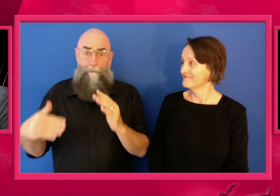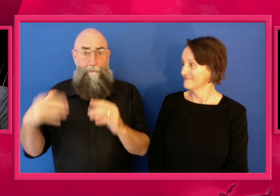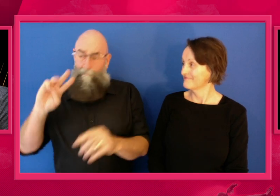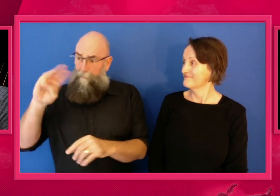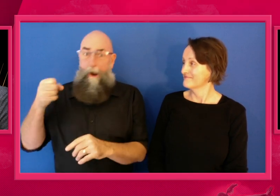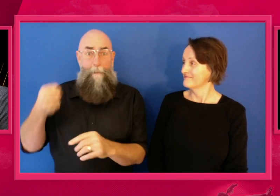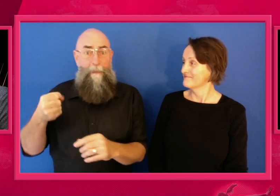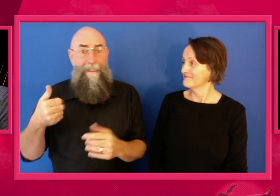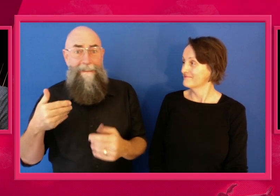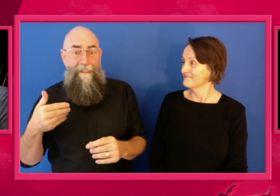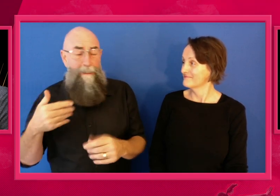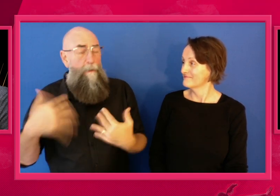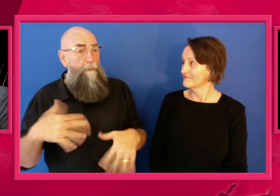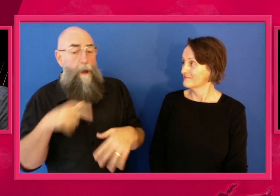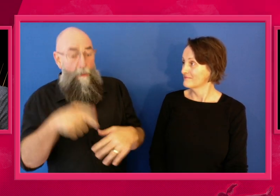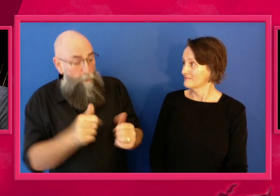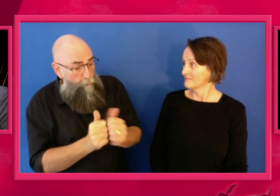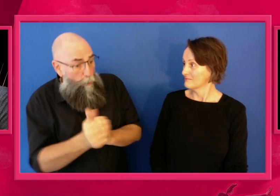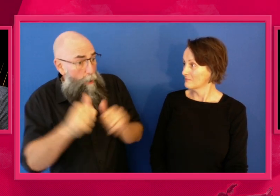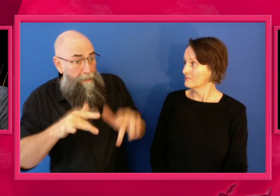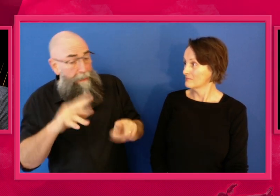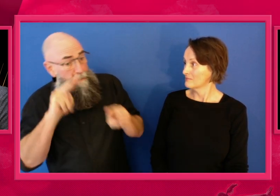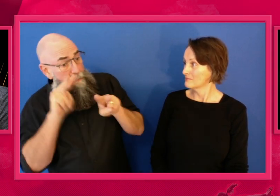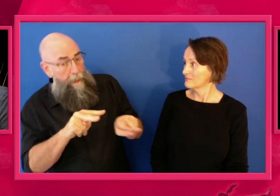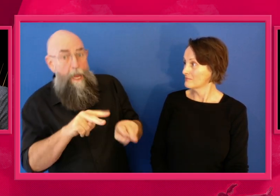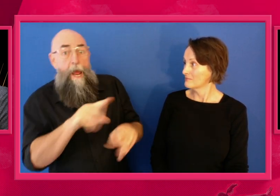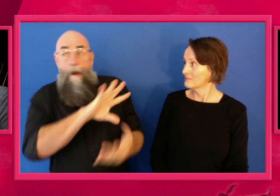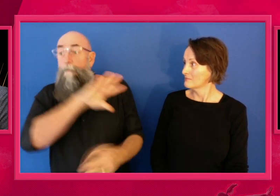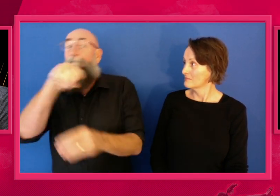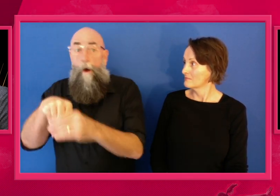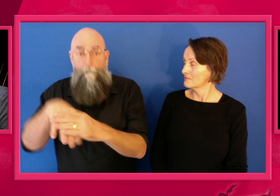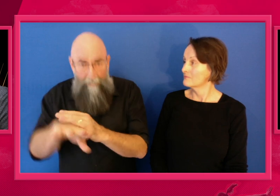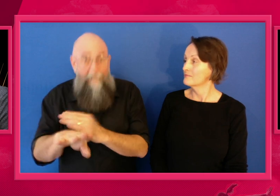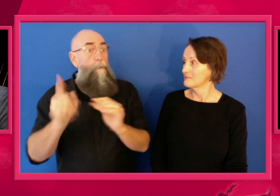bringing sports that have not been seen before, and getting them into the mainstream. And